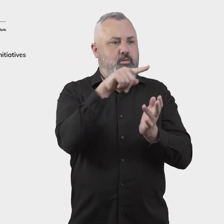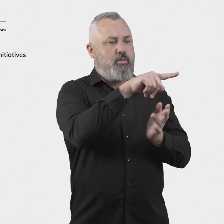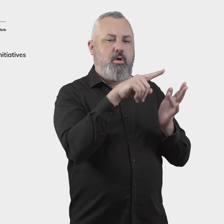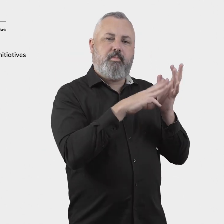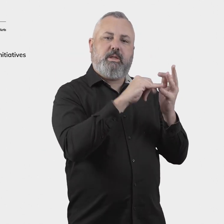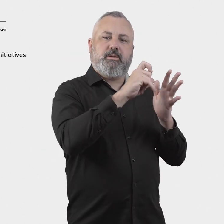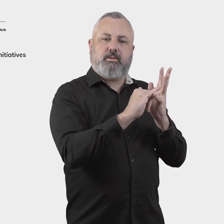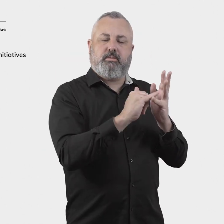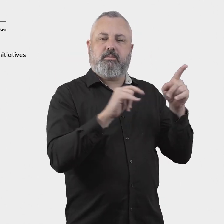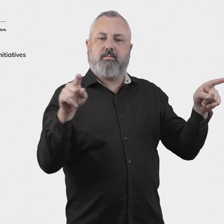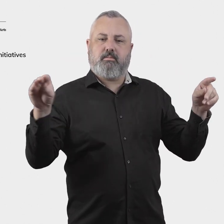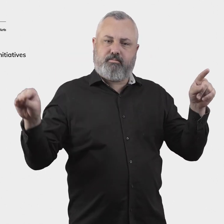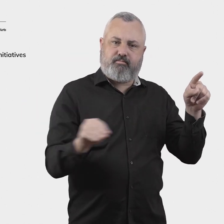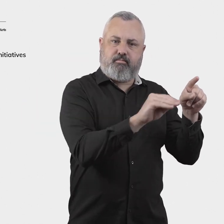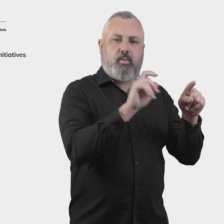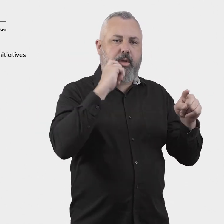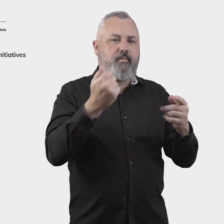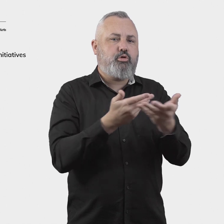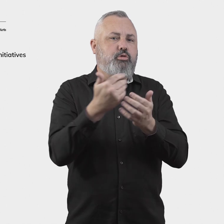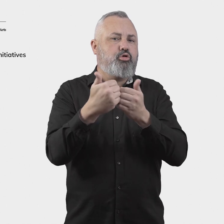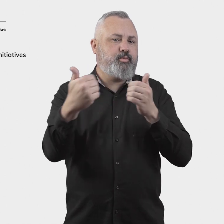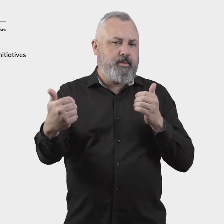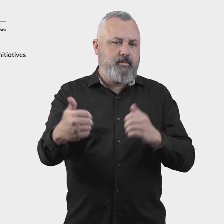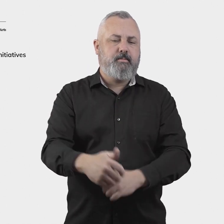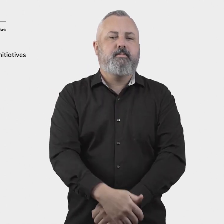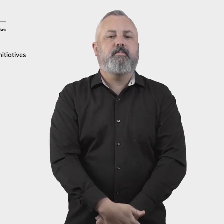Aviation Industry Ombuds Scheme.